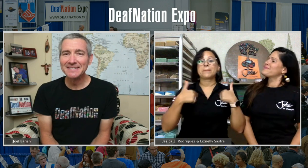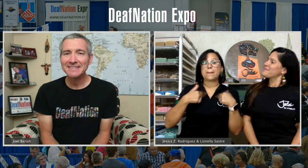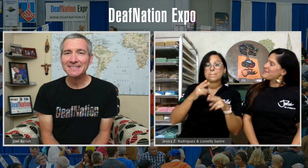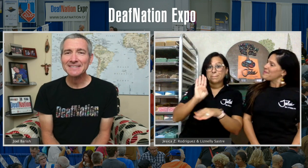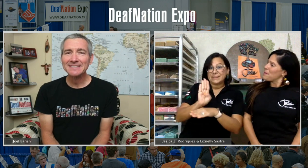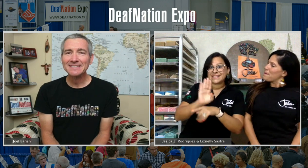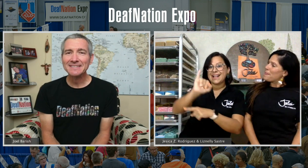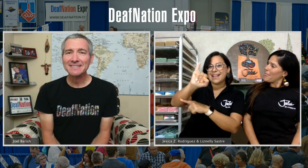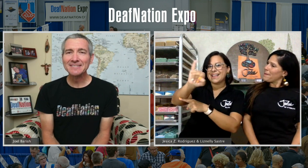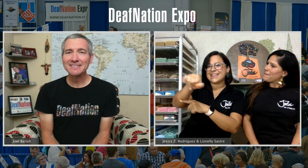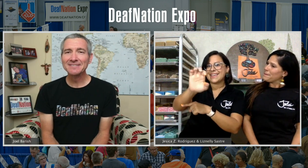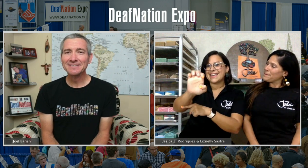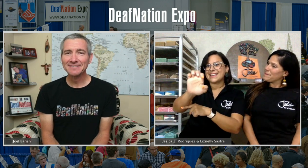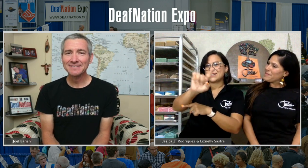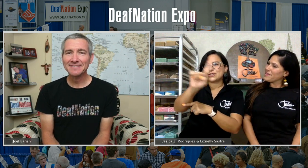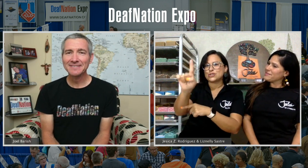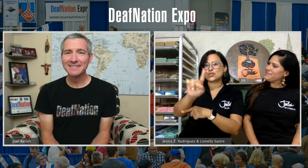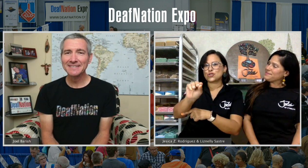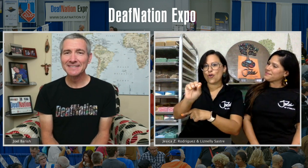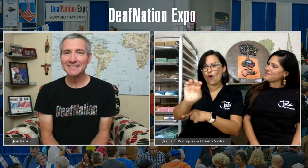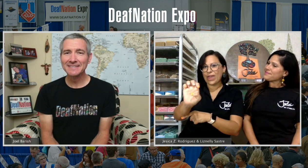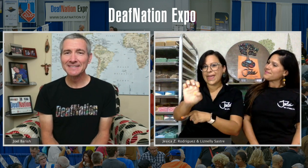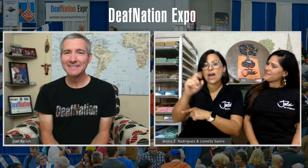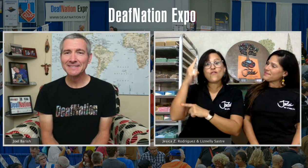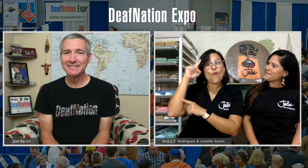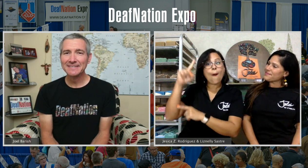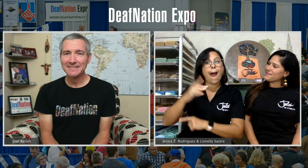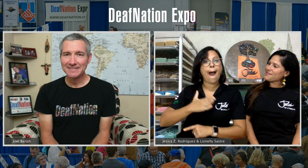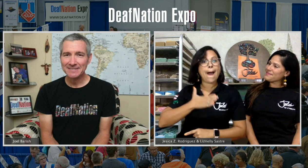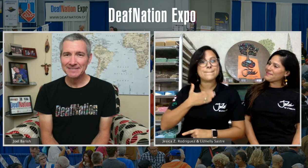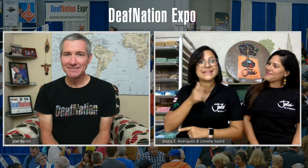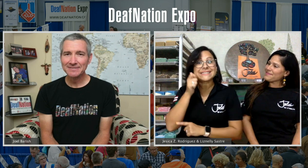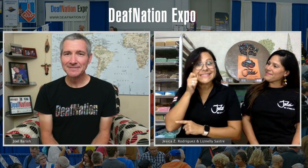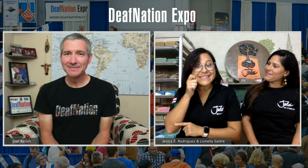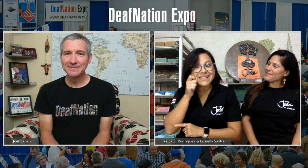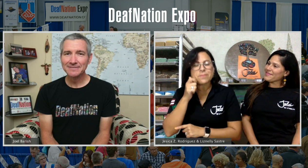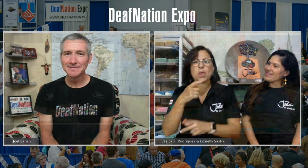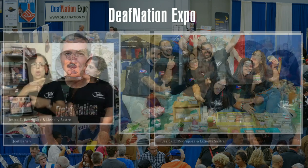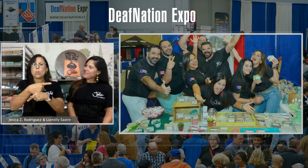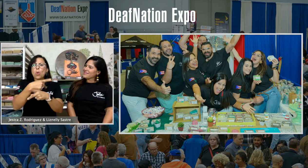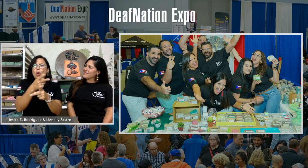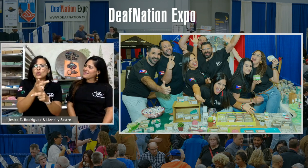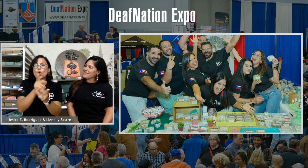My business is JeZoe for Happy Skin.